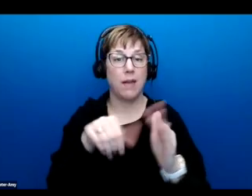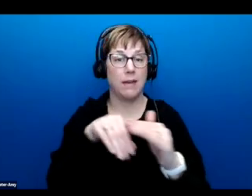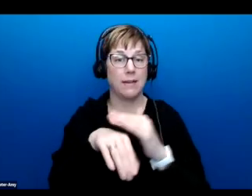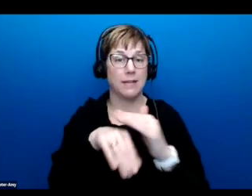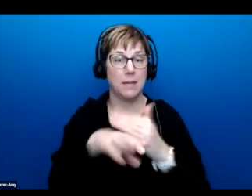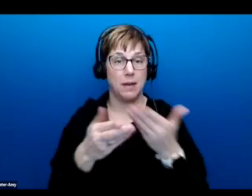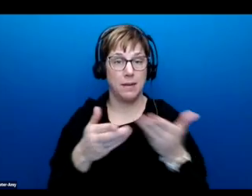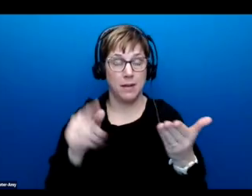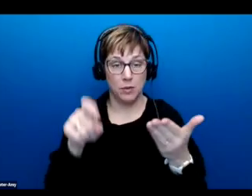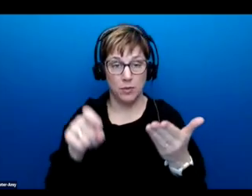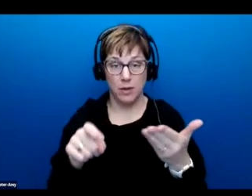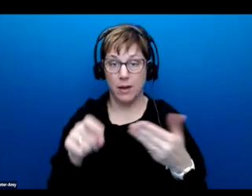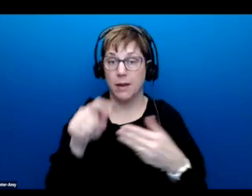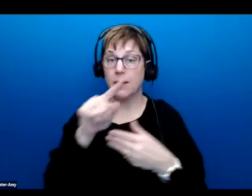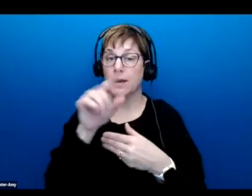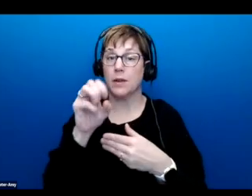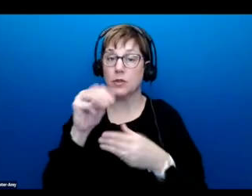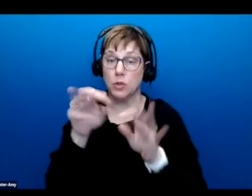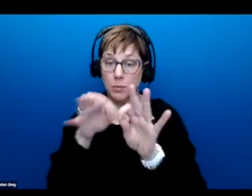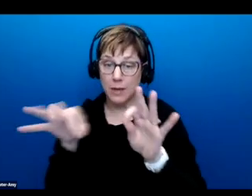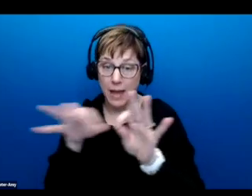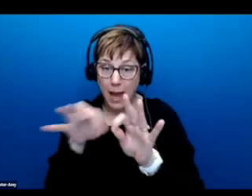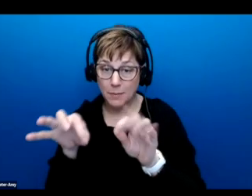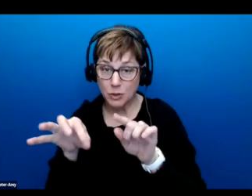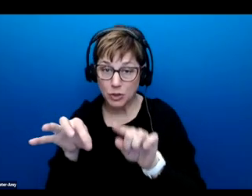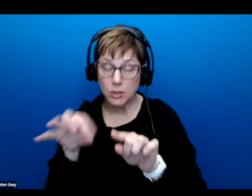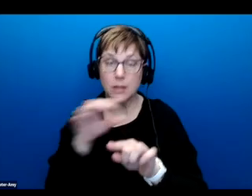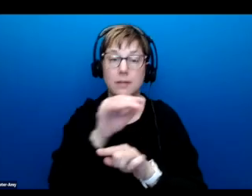including Zoom captions, as well as ASL.